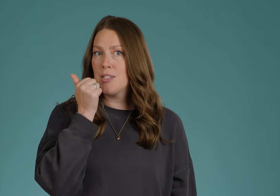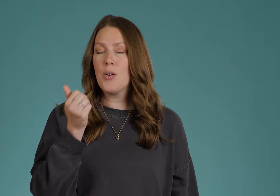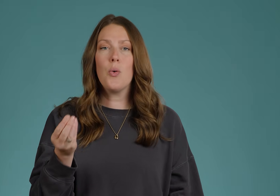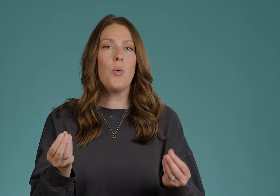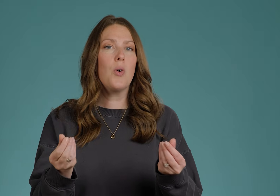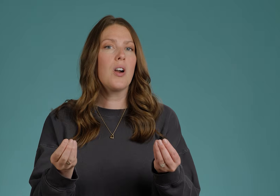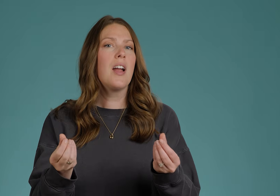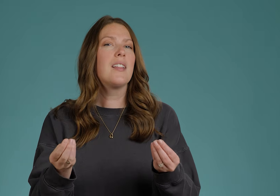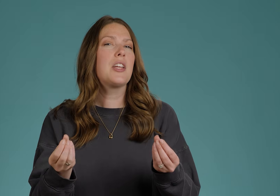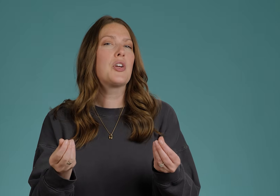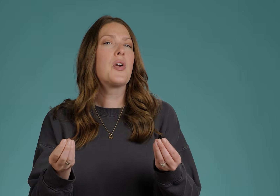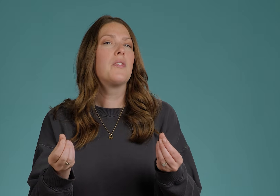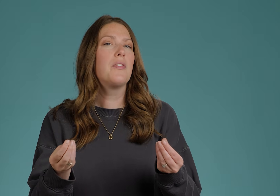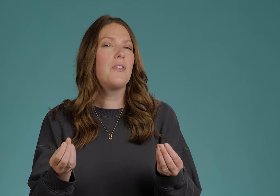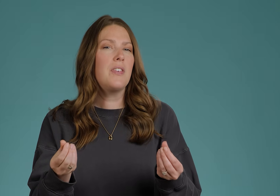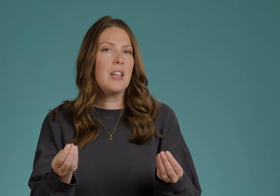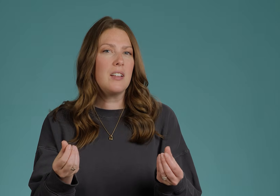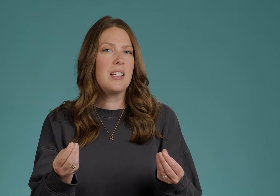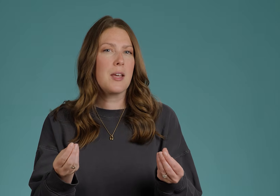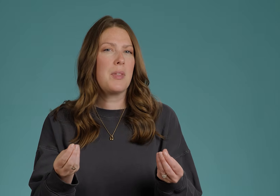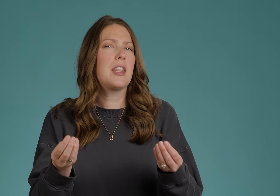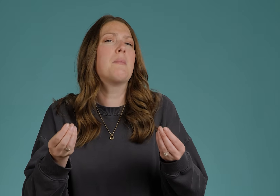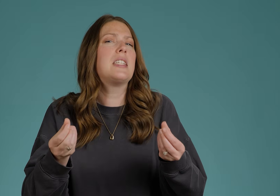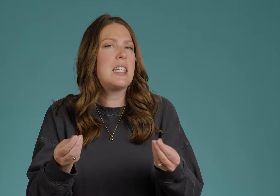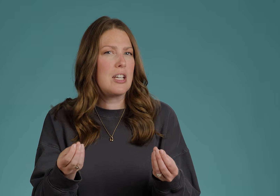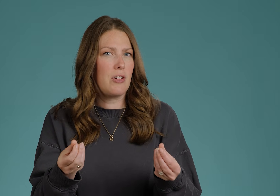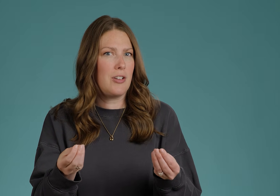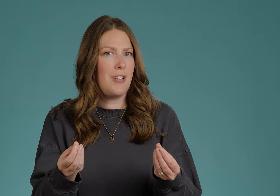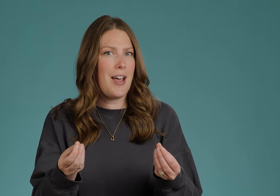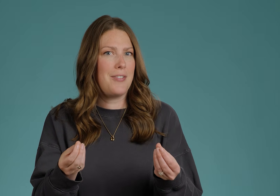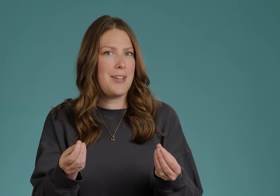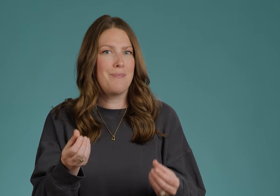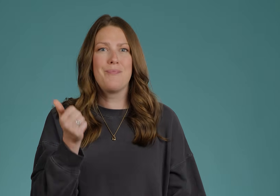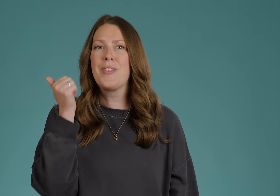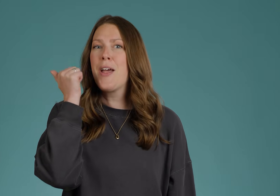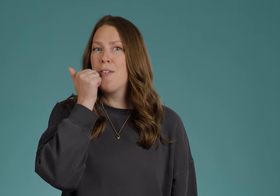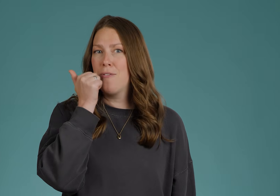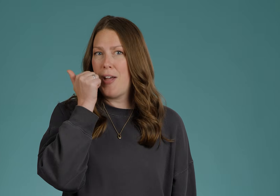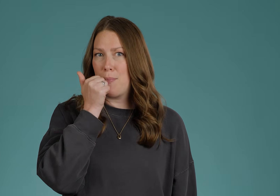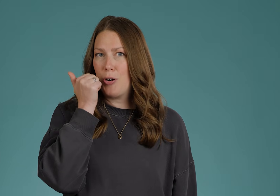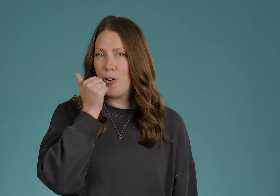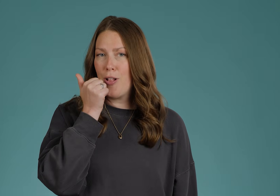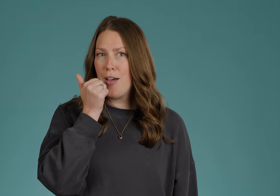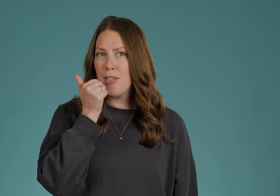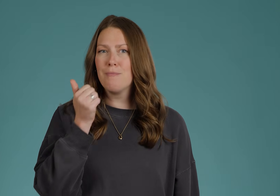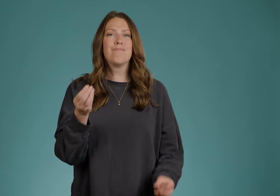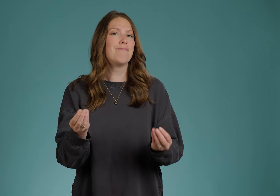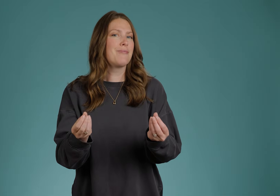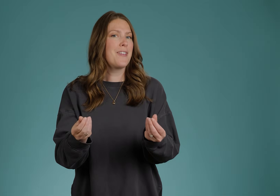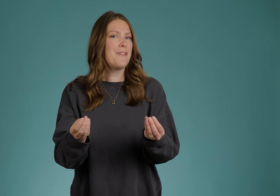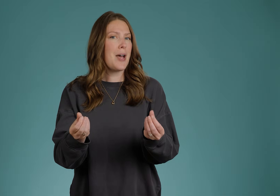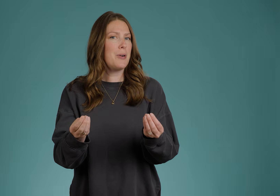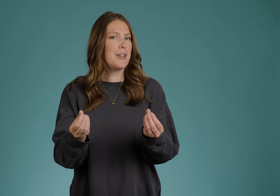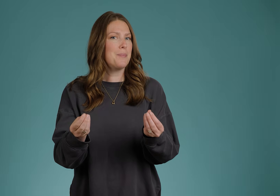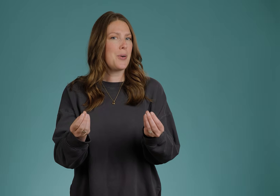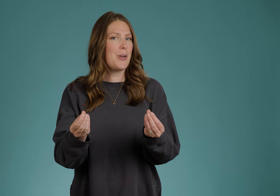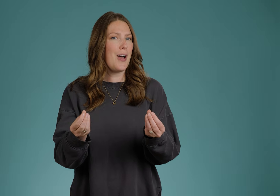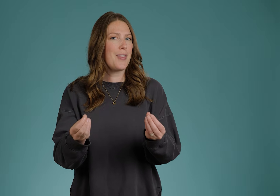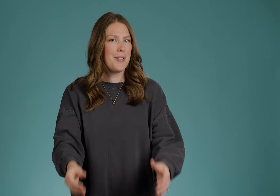Or like you're feeling something. The material of it. Fabric or cloth Fabric or cloth.